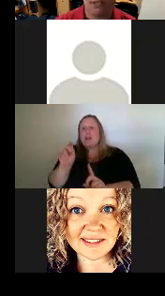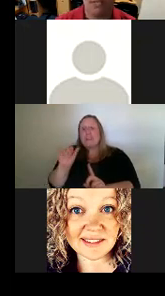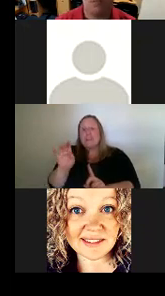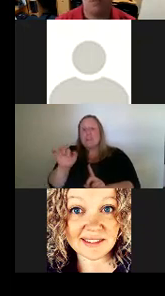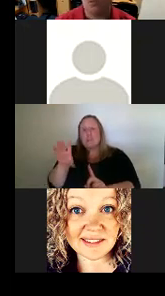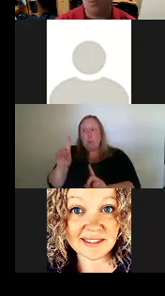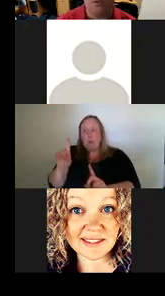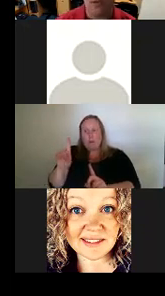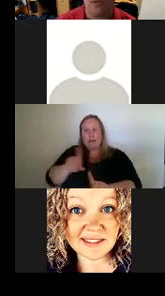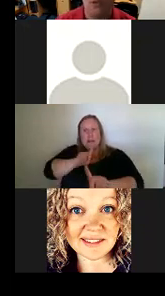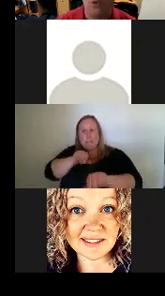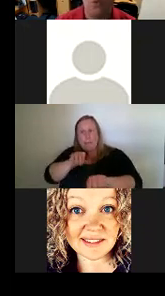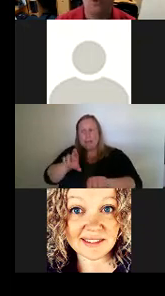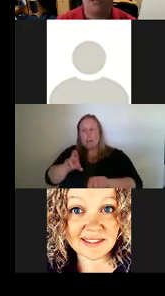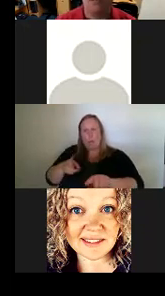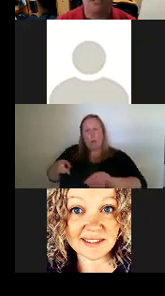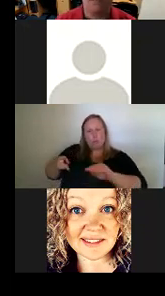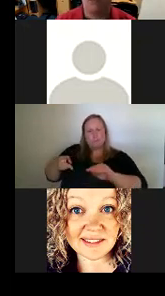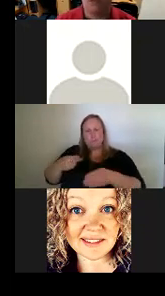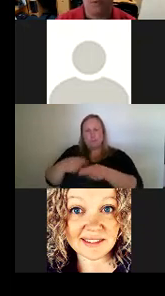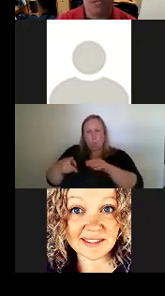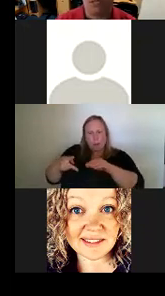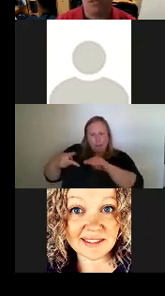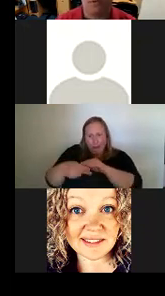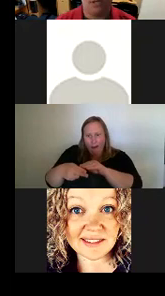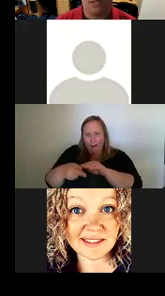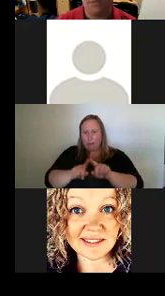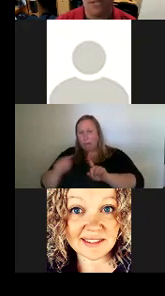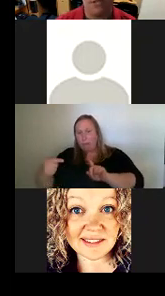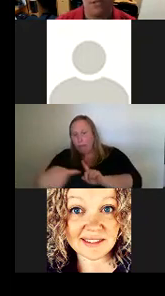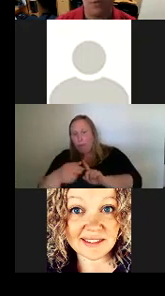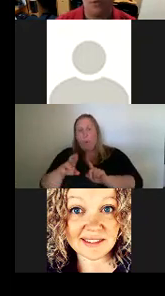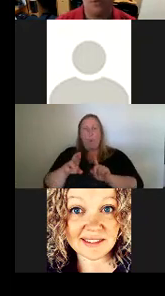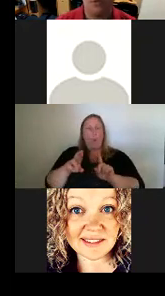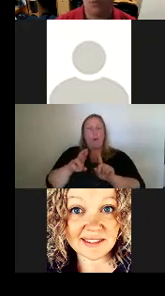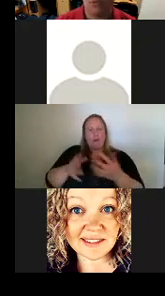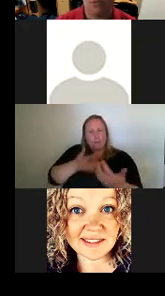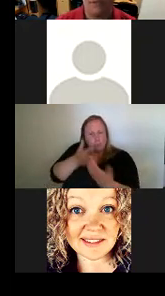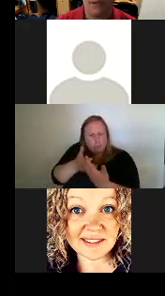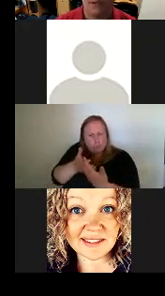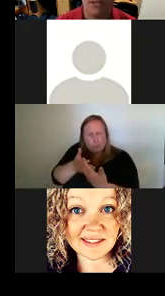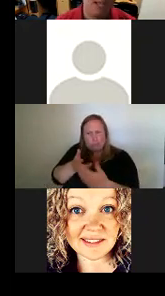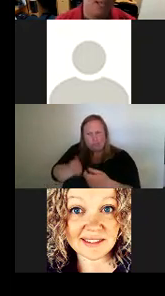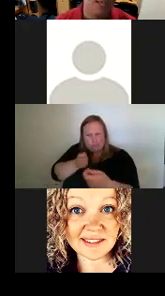THAT WILL BE A WORK AROUND OR DOES SOMETHING NEED FULL SCRIPTING OR CUSTOMIZATION TO WORK WITH THE SCREEN READER.